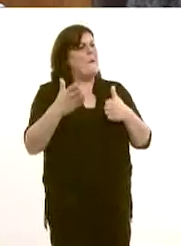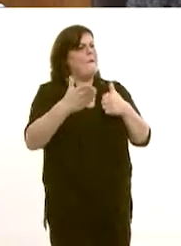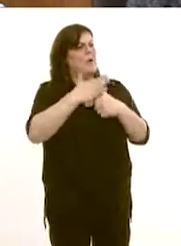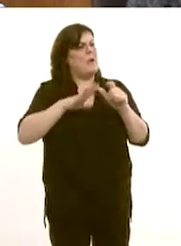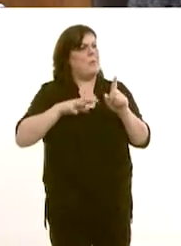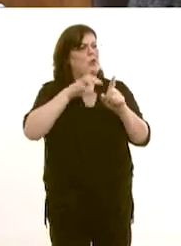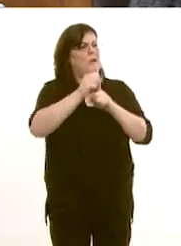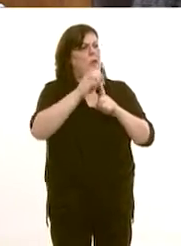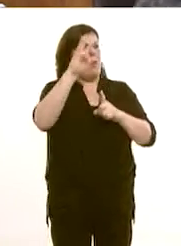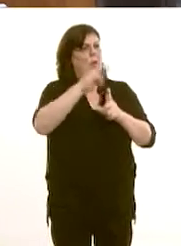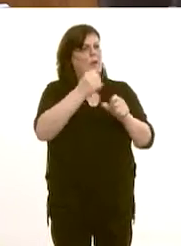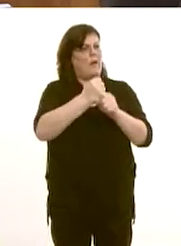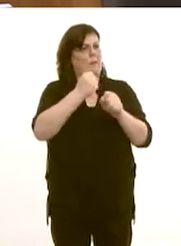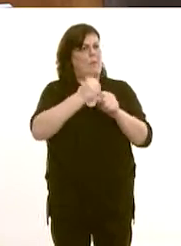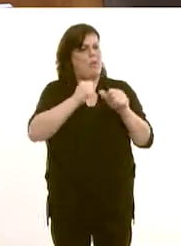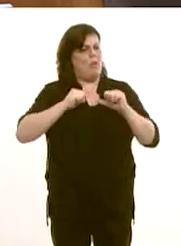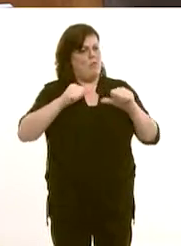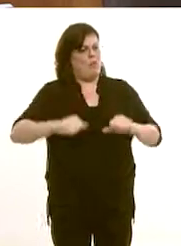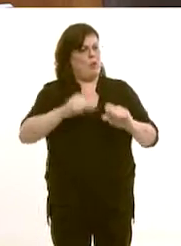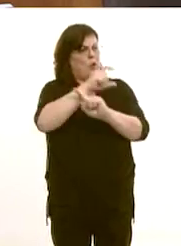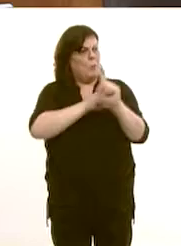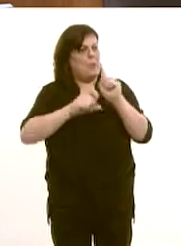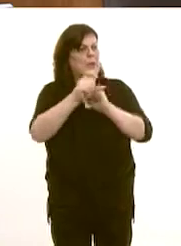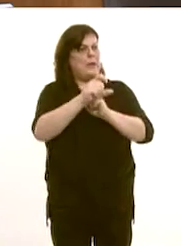Welsh Government Rural Communities namely, of course, the rural development programme